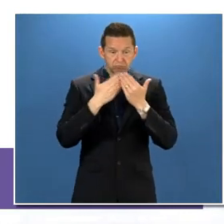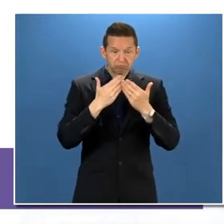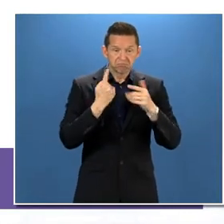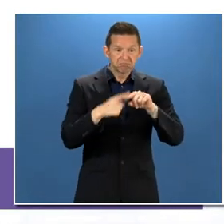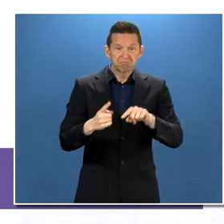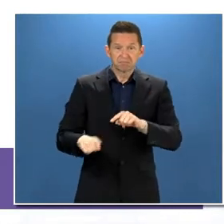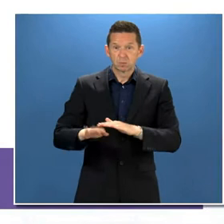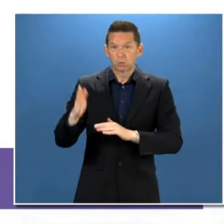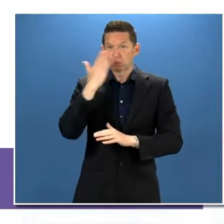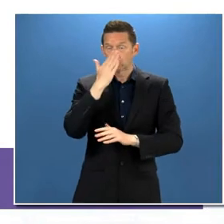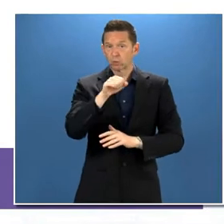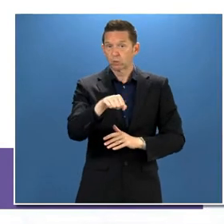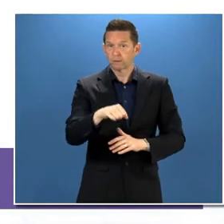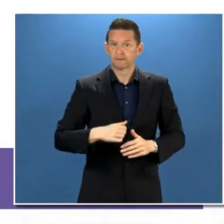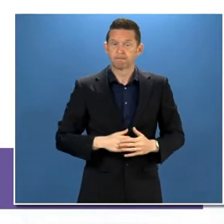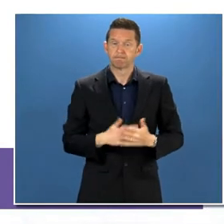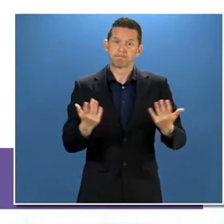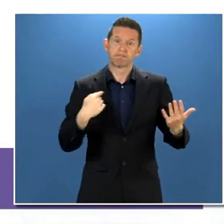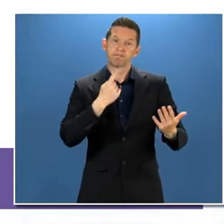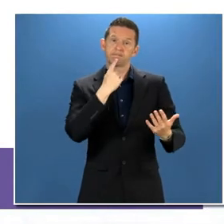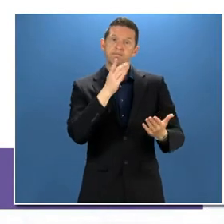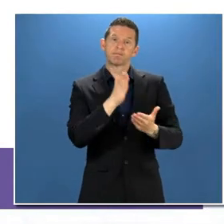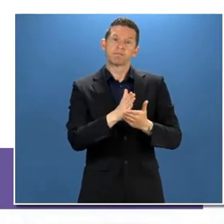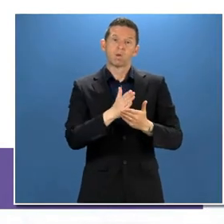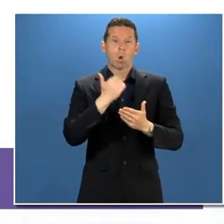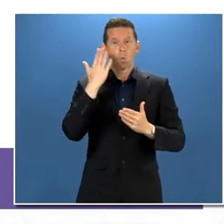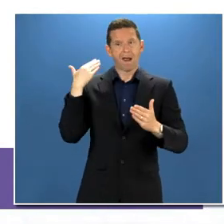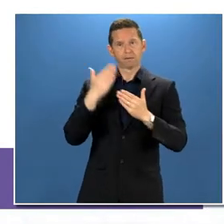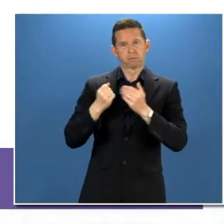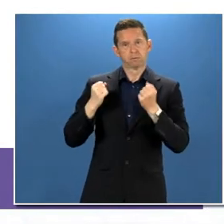And I accept that I have always come from a reasonably scholastic background.